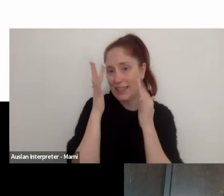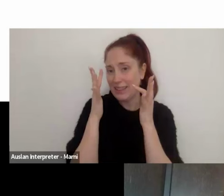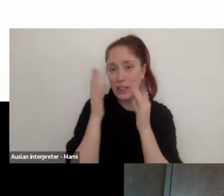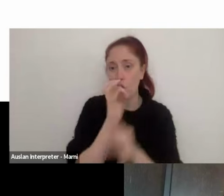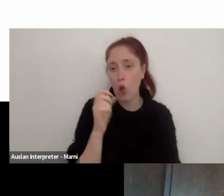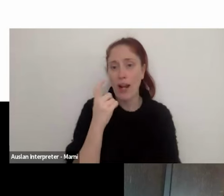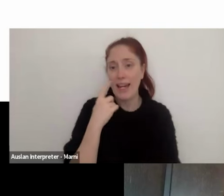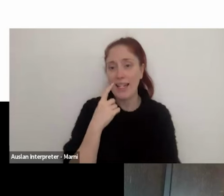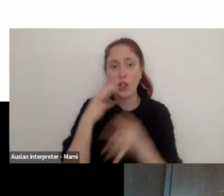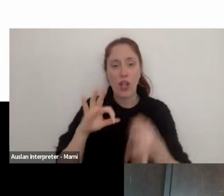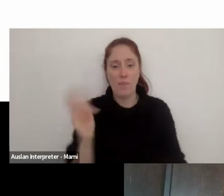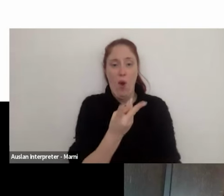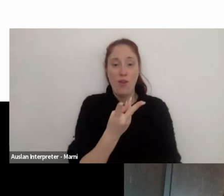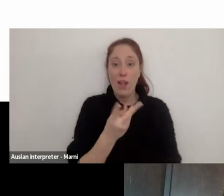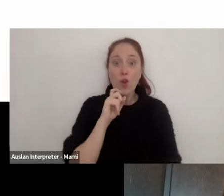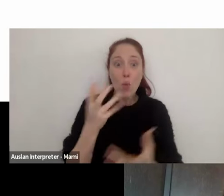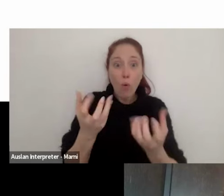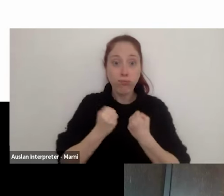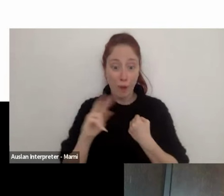very unlikely that she would get funding for both. We will be looking at your capacity to